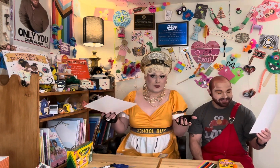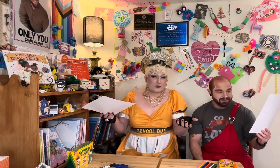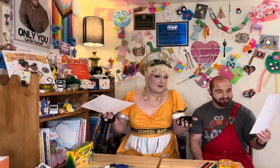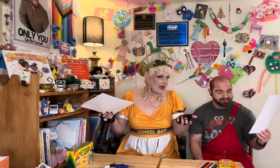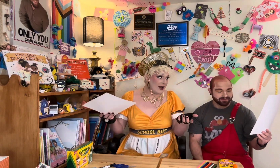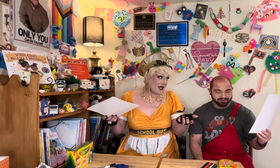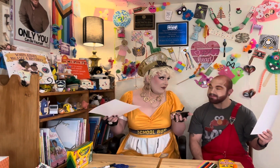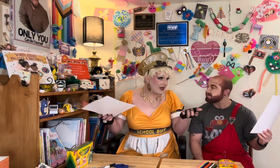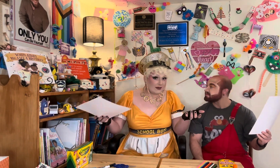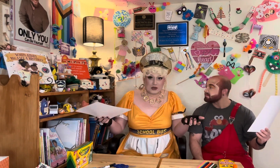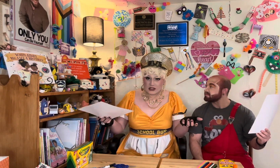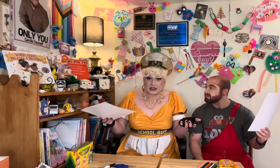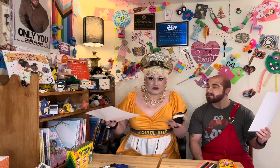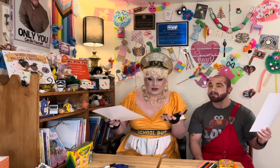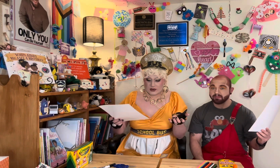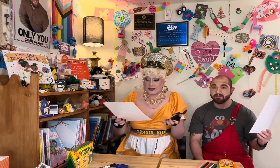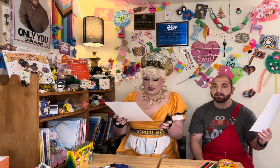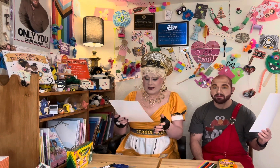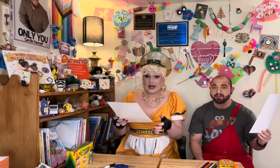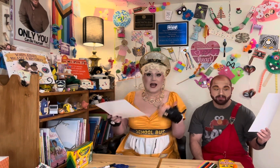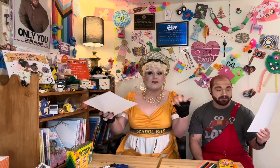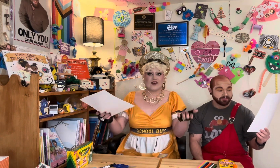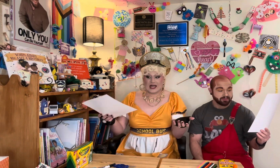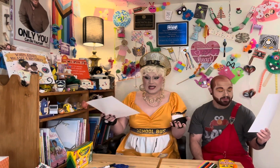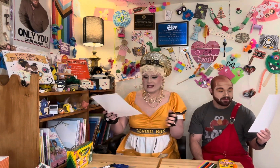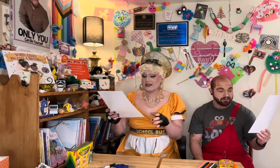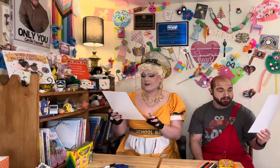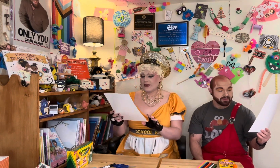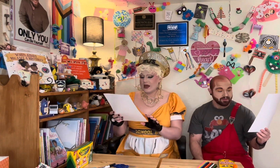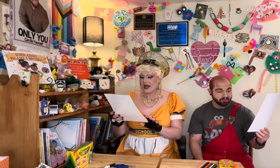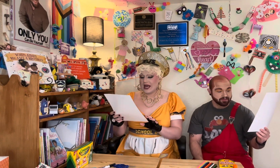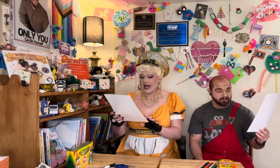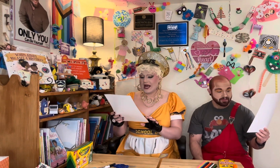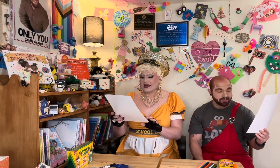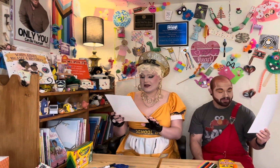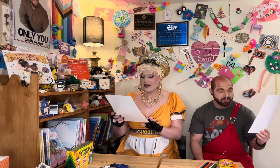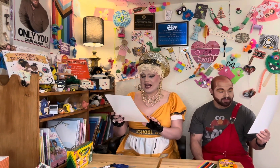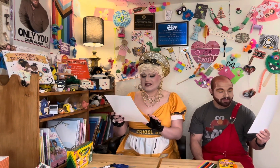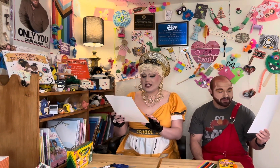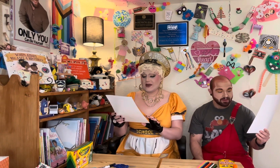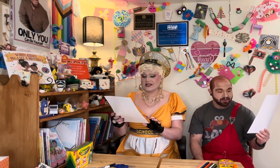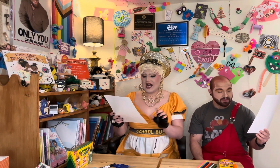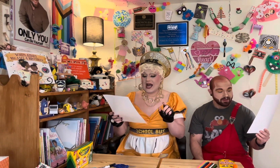could be about like reading books. Reading books, right? And how fun it is. And the last theme is "I